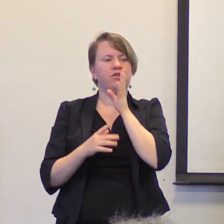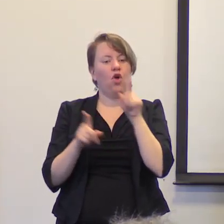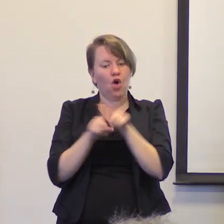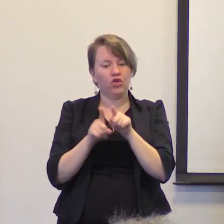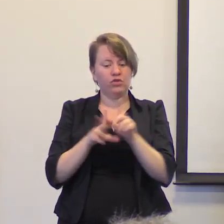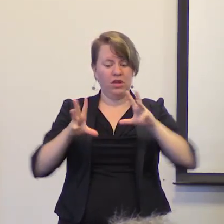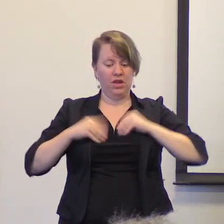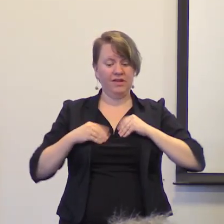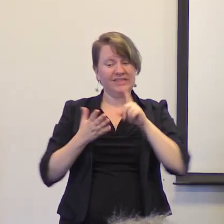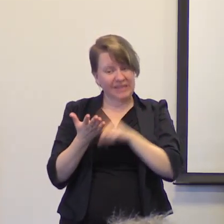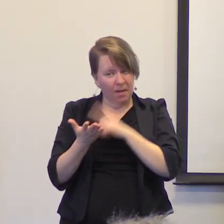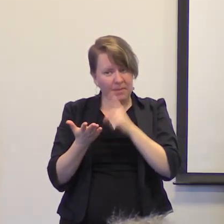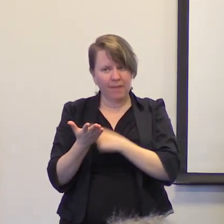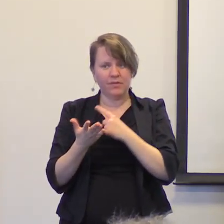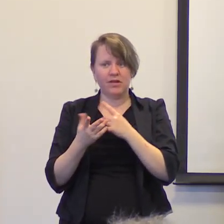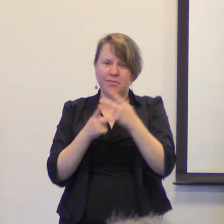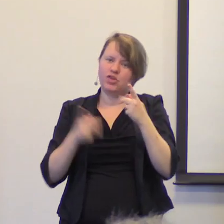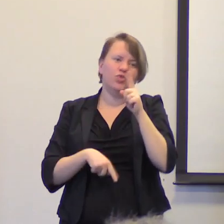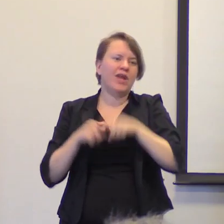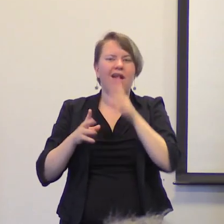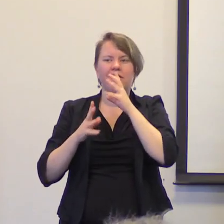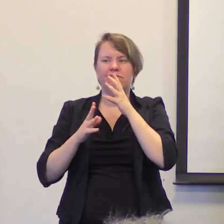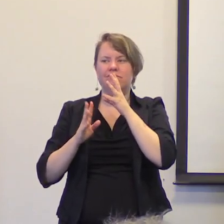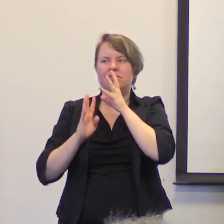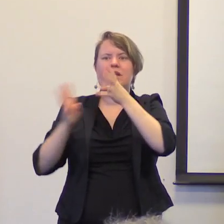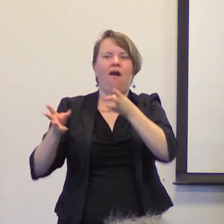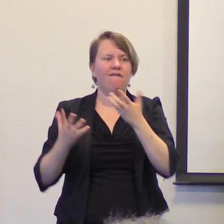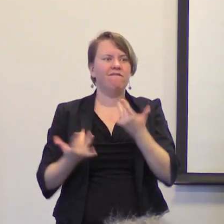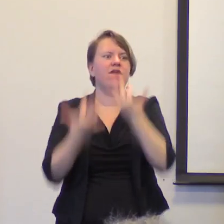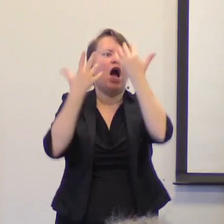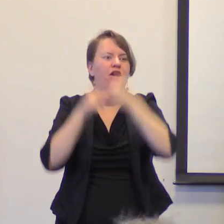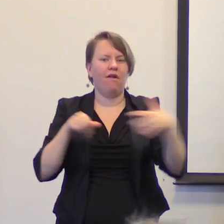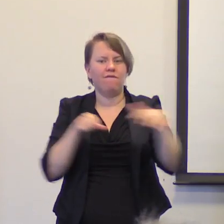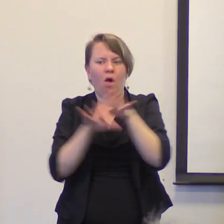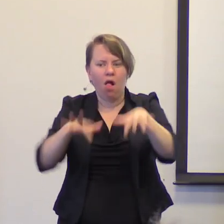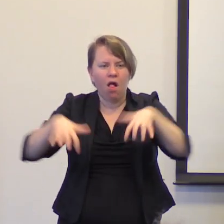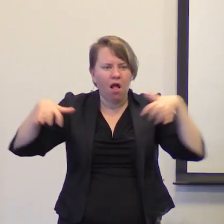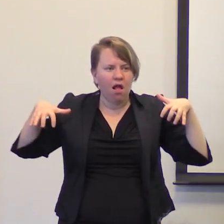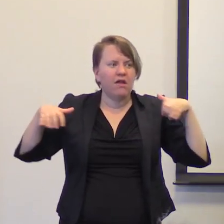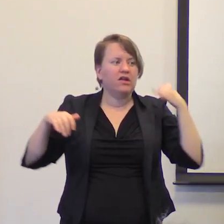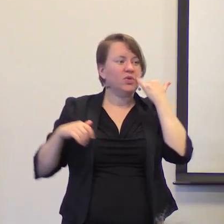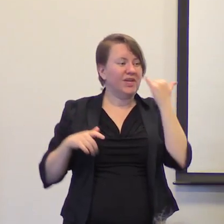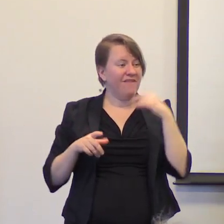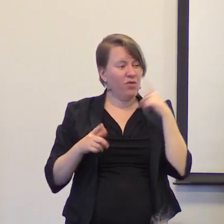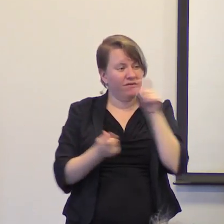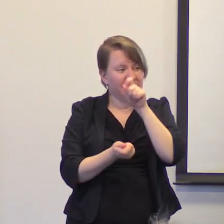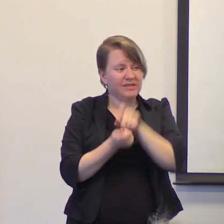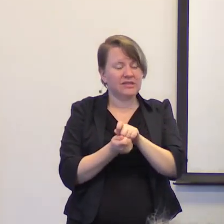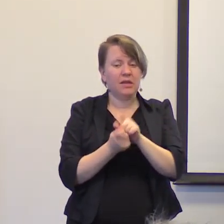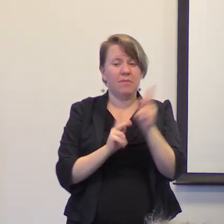there are places where, you know, you can't yell "fire" in the crowd at a theater. So if, in fact, you have a particular instance where people are really doing things that